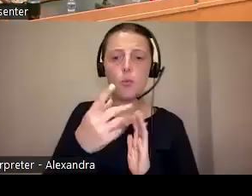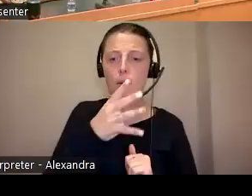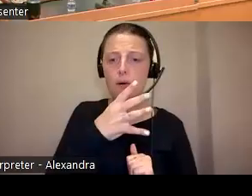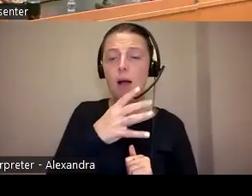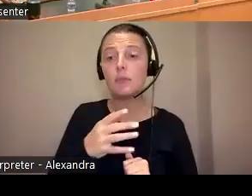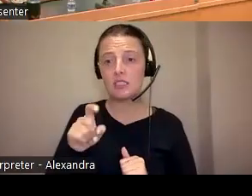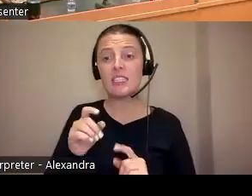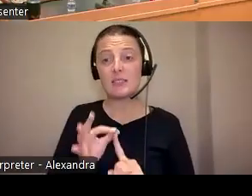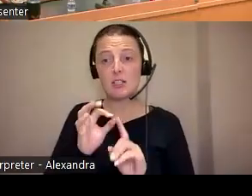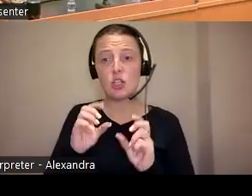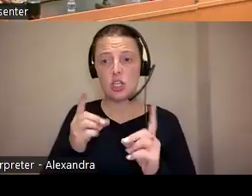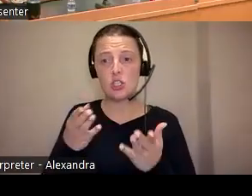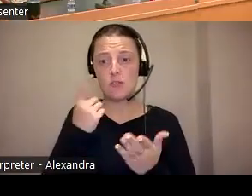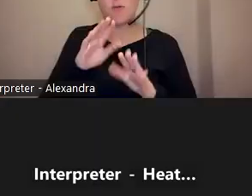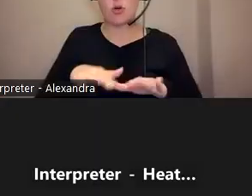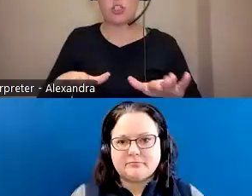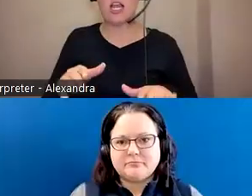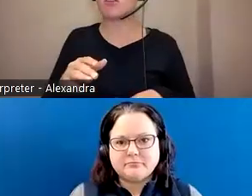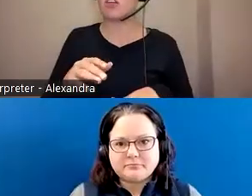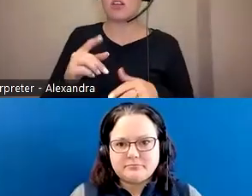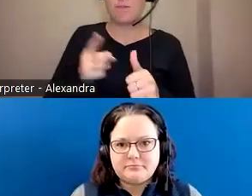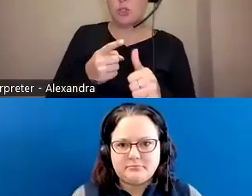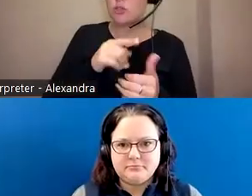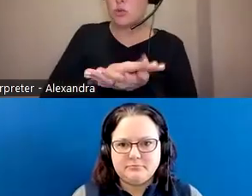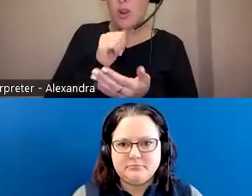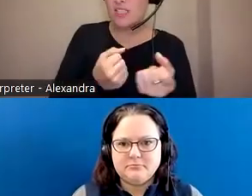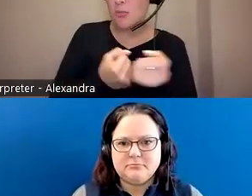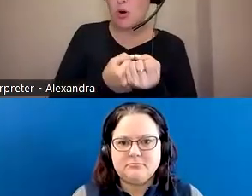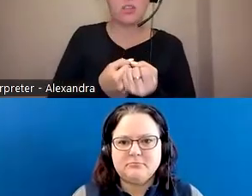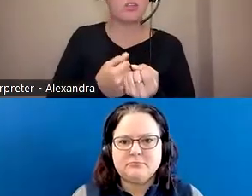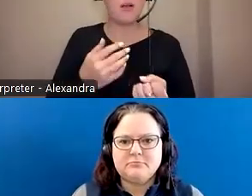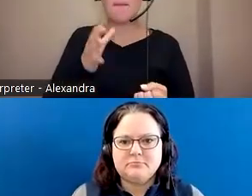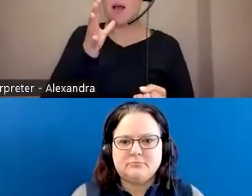to see mom in the beginning be all frazzled, have no idea what to do, go from that to um,